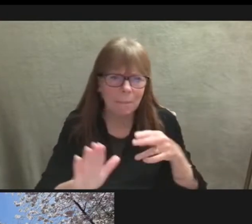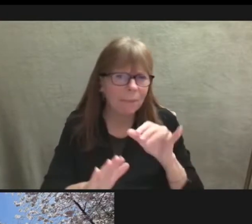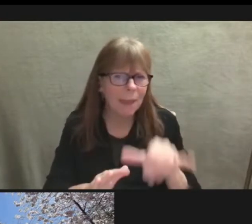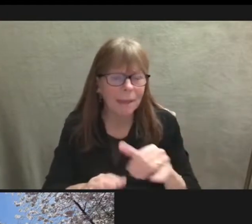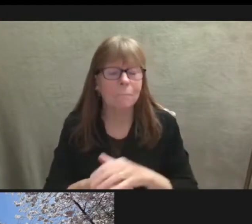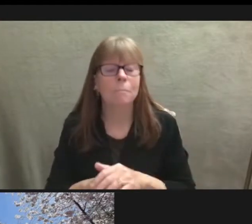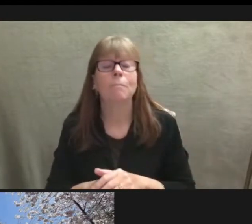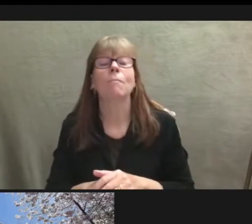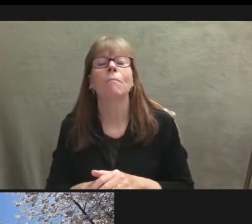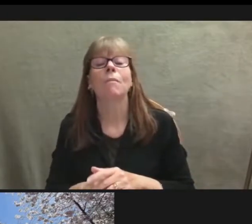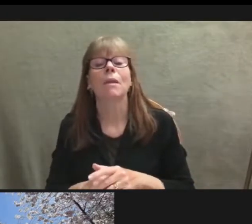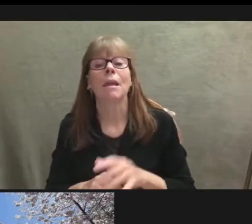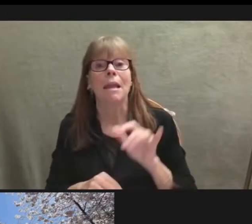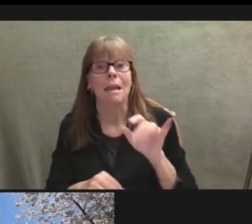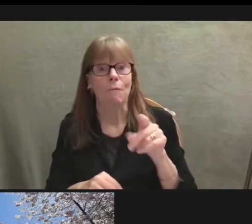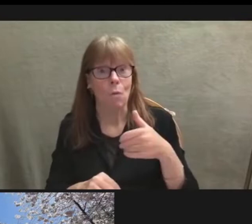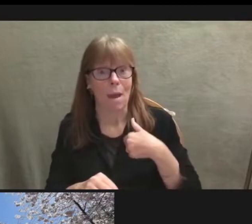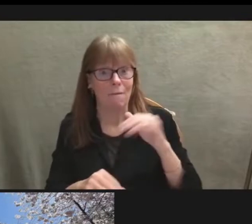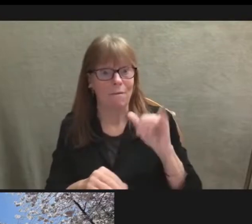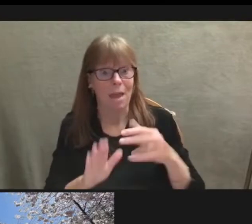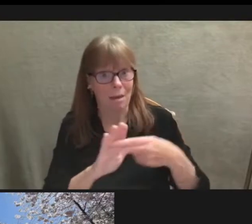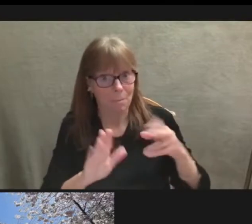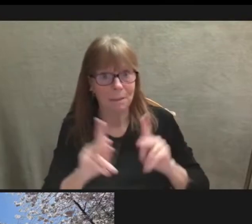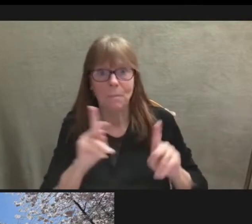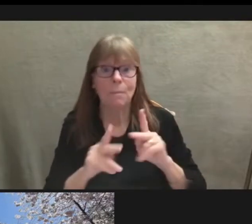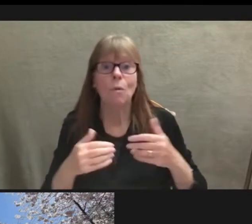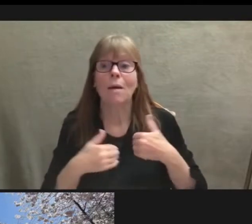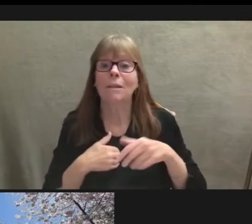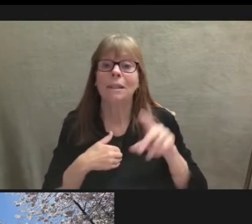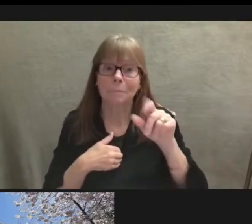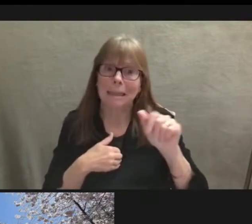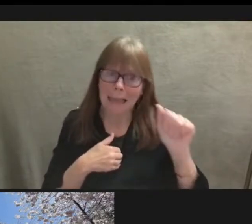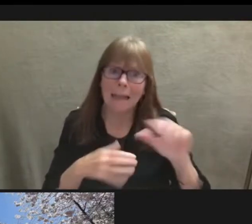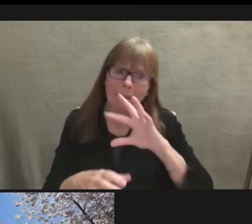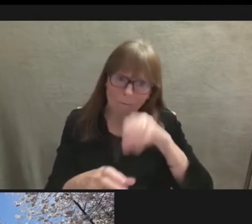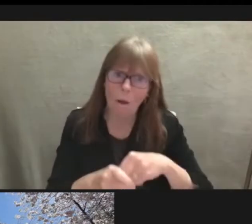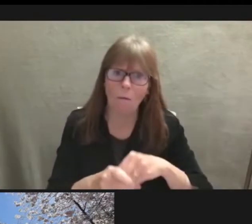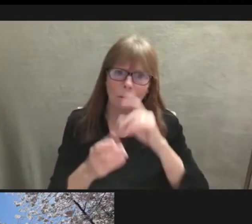incentives for people with disabilities toes get involved in research, right? But we need greater